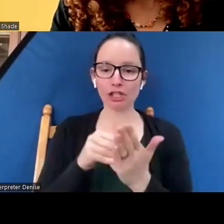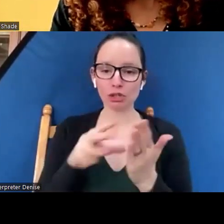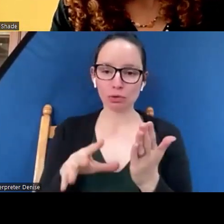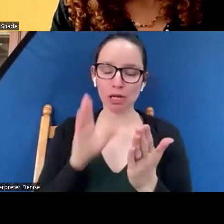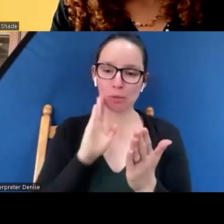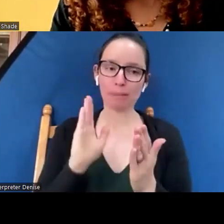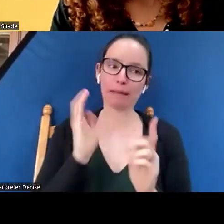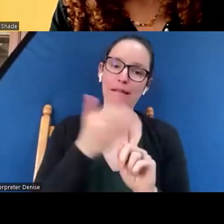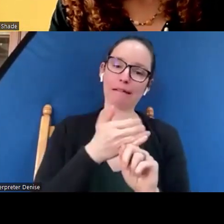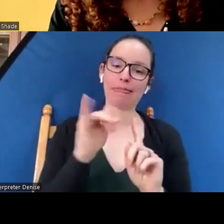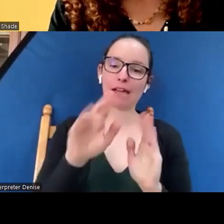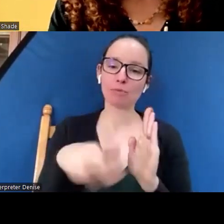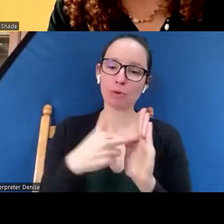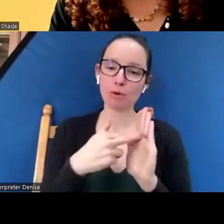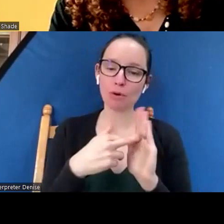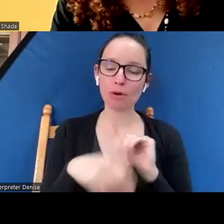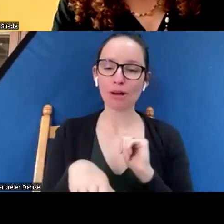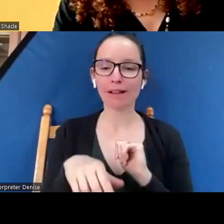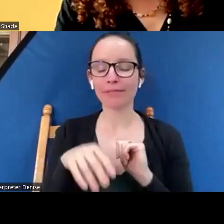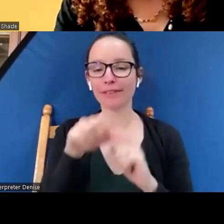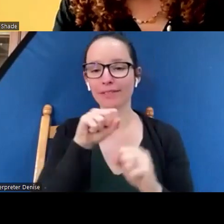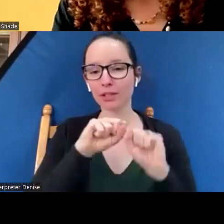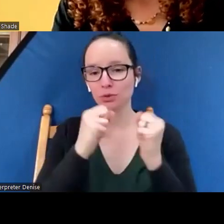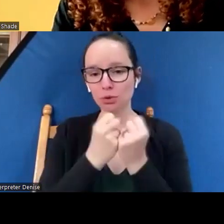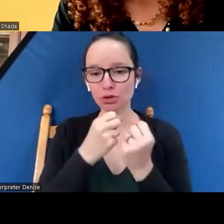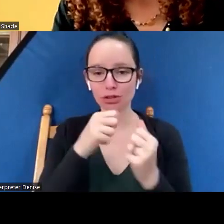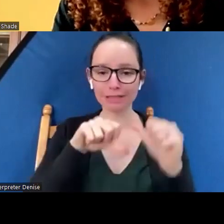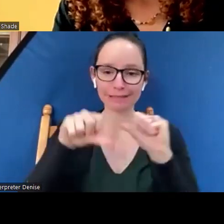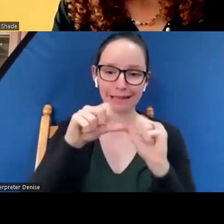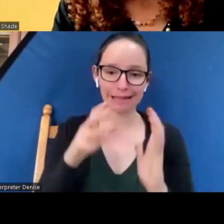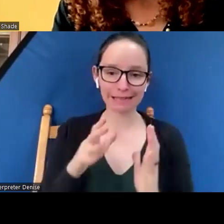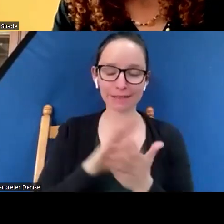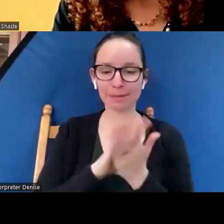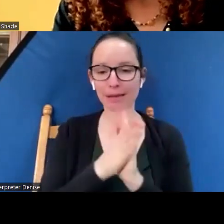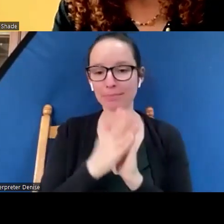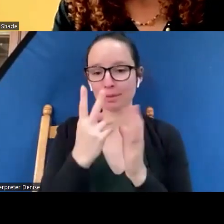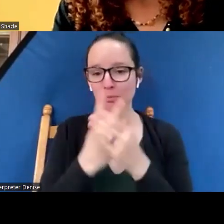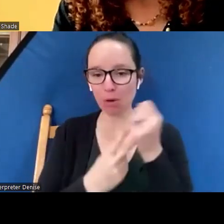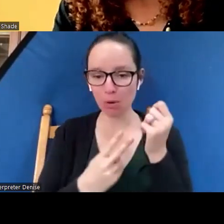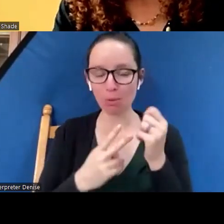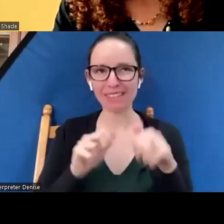scientist kind of becomes both. And that could be really challenging. If you can avoid that, I would recommend it.